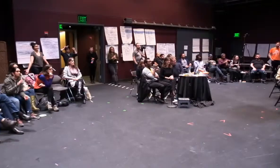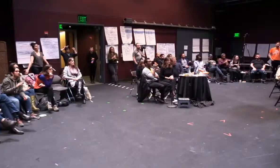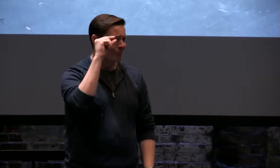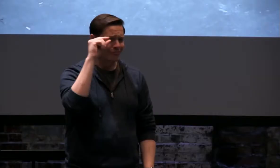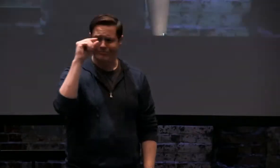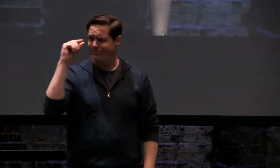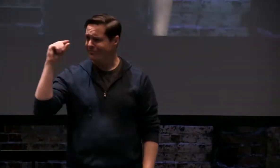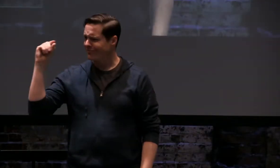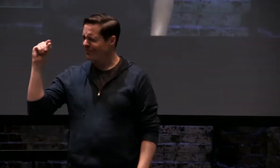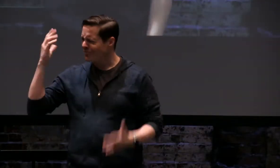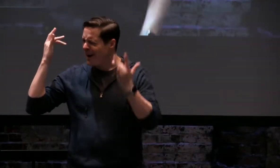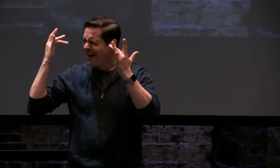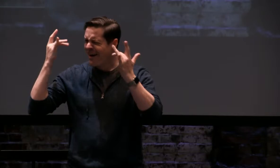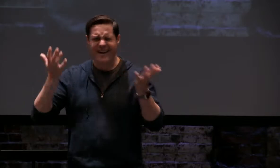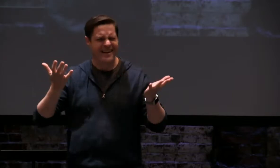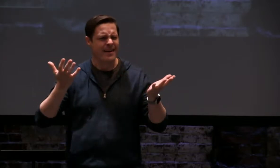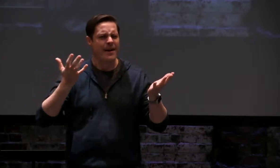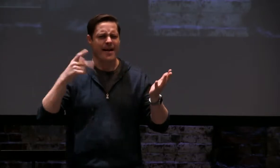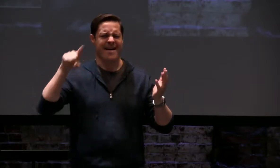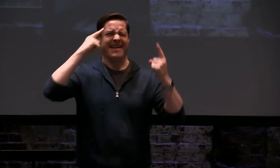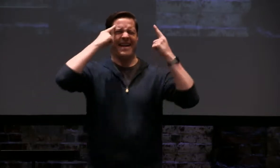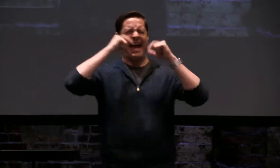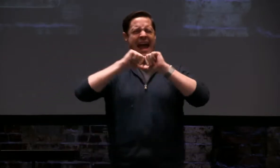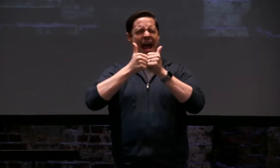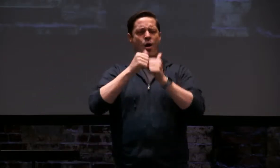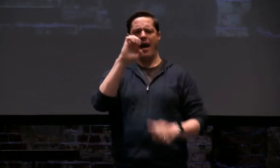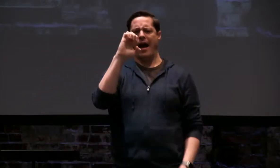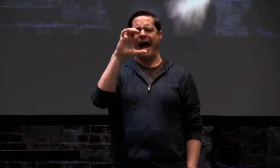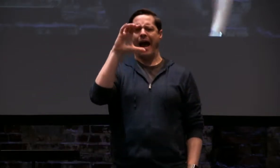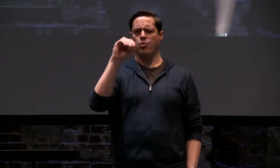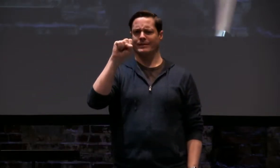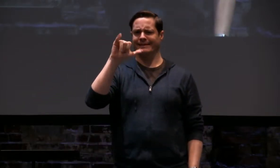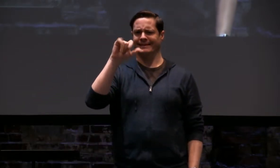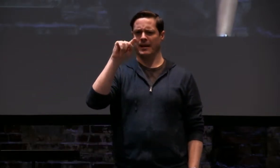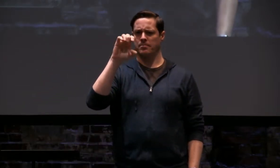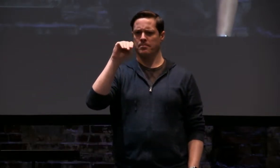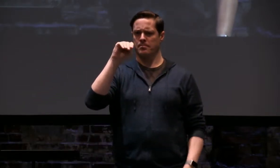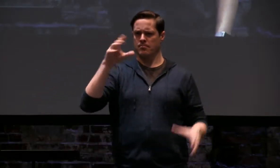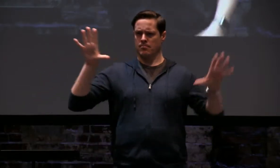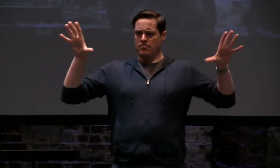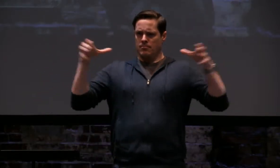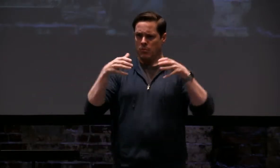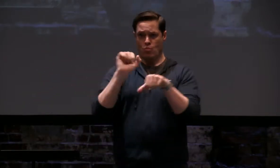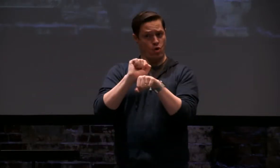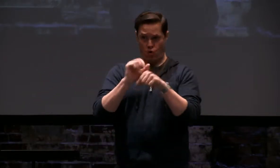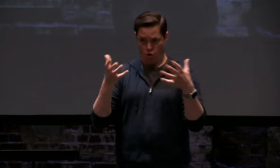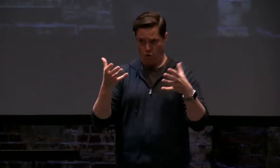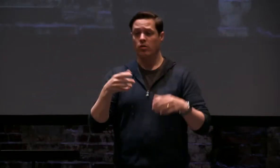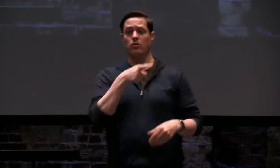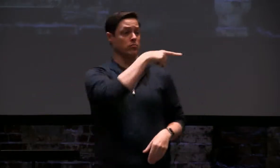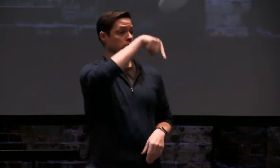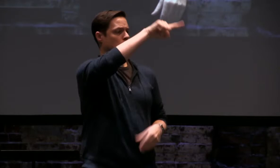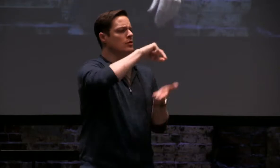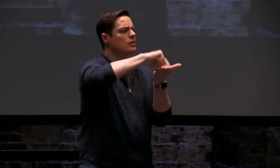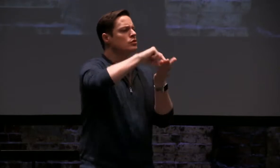But how many are theater based? Little to none. We have to look at our ecosystem.